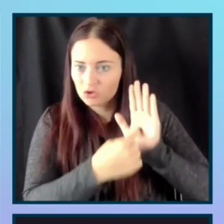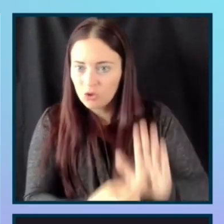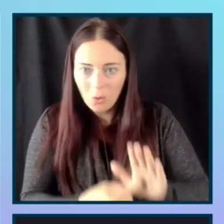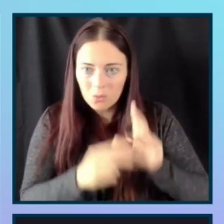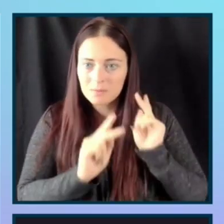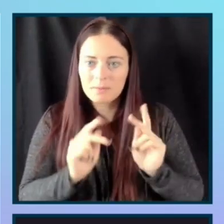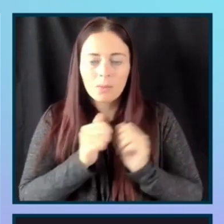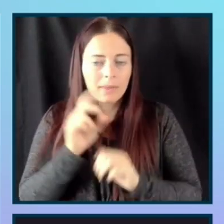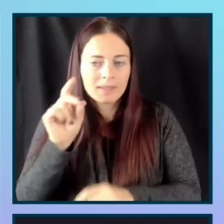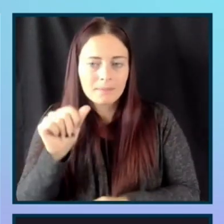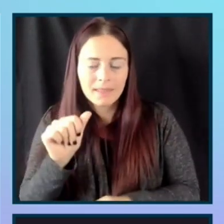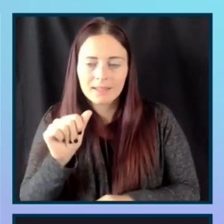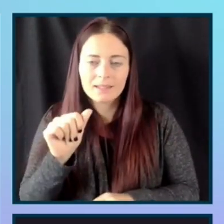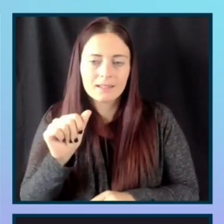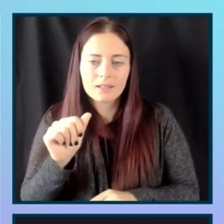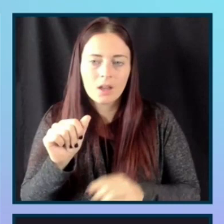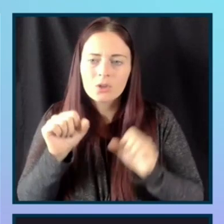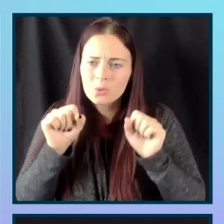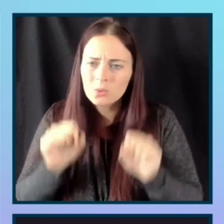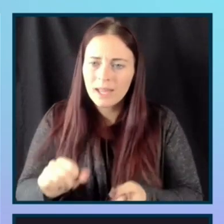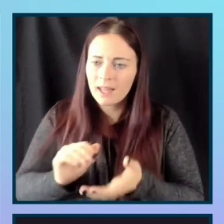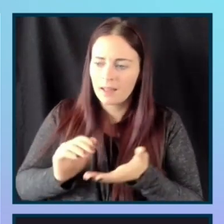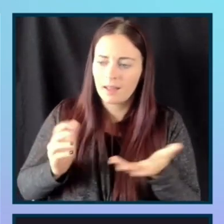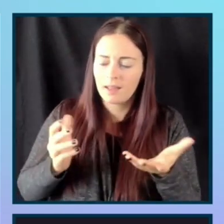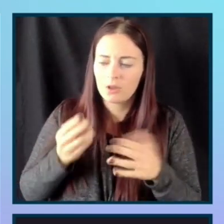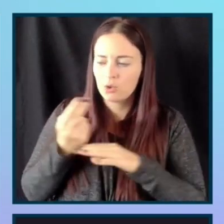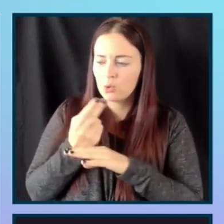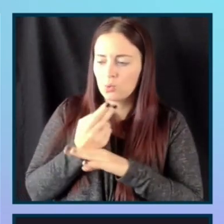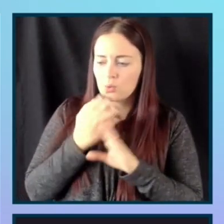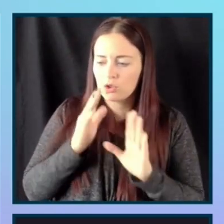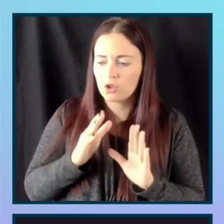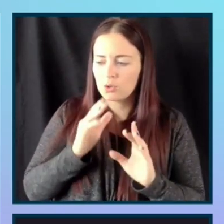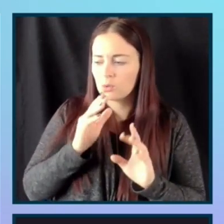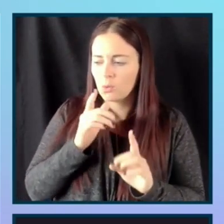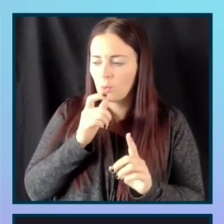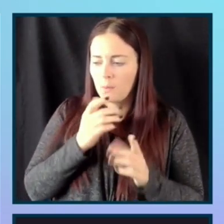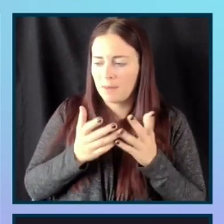those people with disabilities, the users who don't usually fit into your assumptions, what the data looks like.